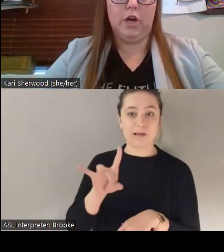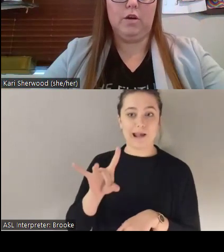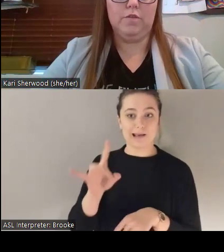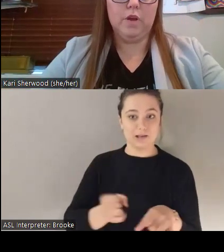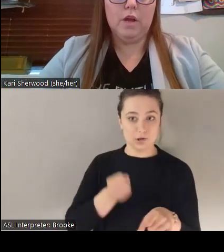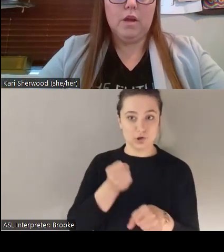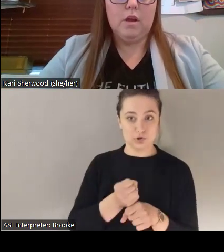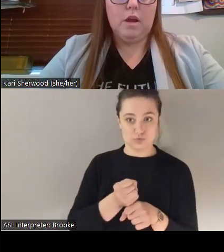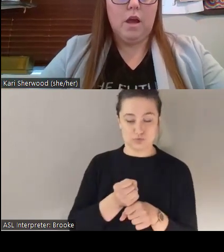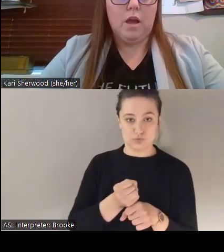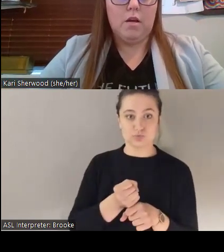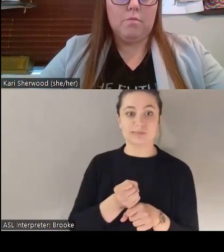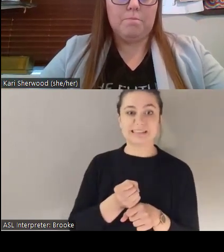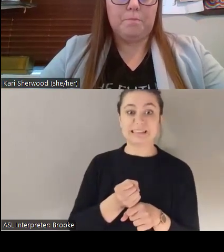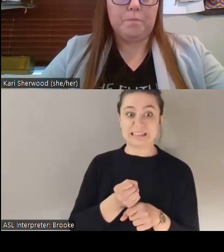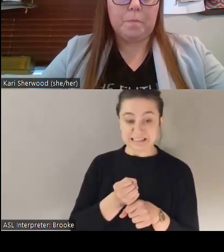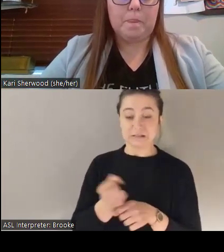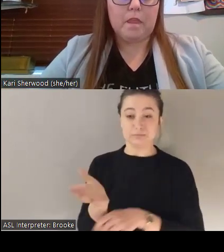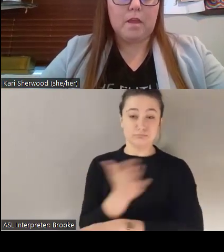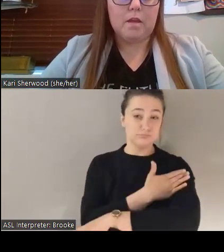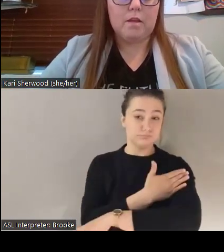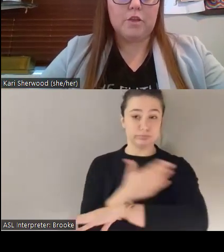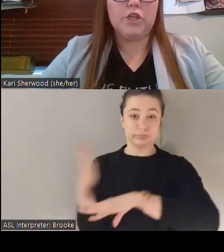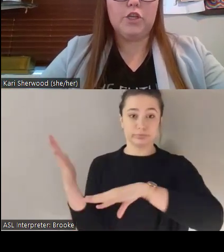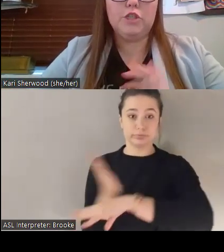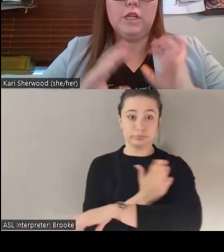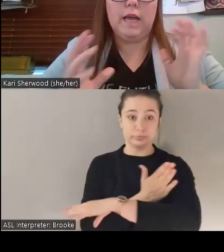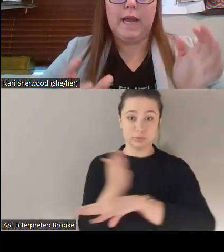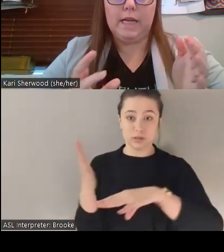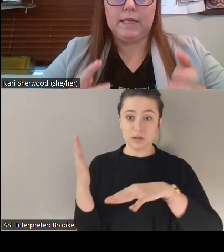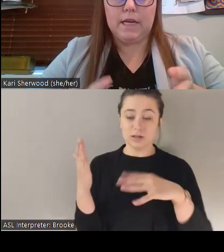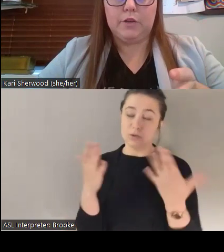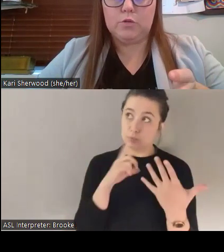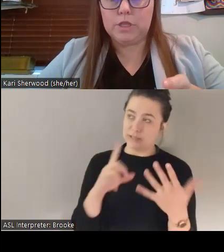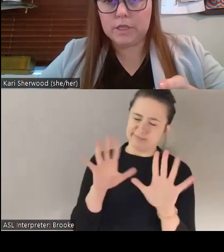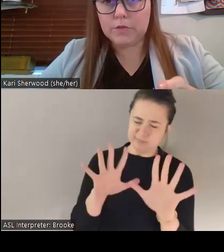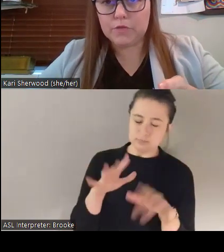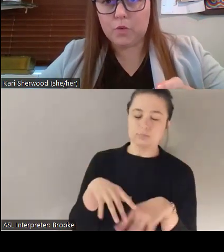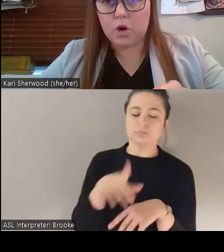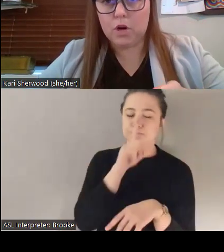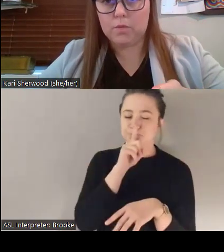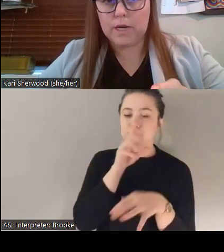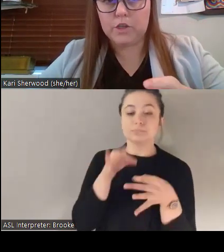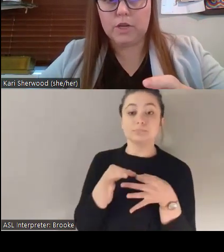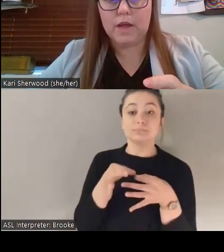of -- there's a huge delay in diagnosis for racial and